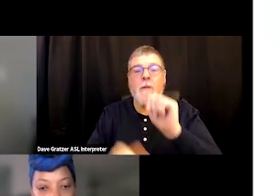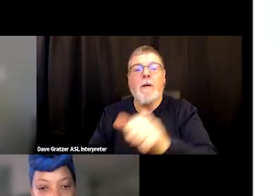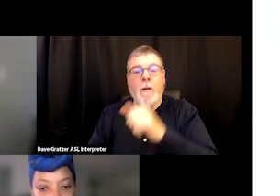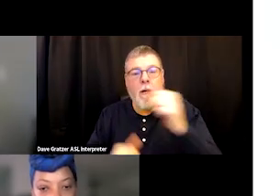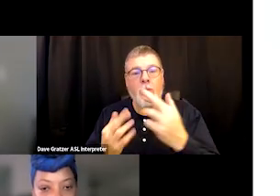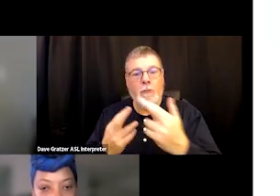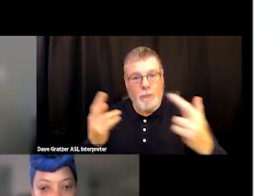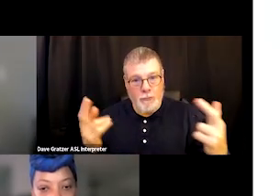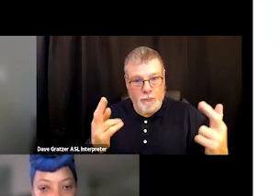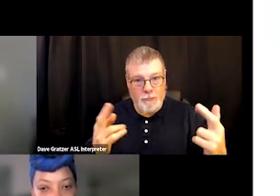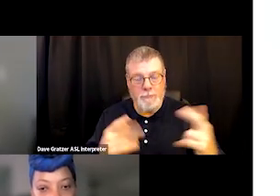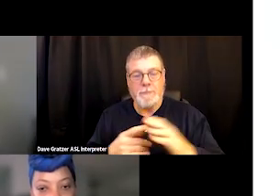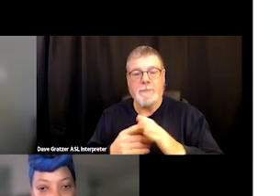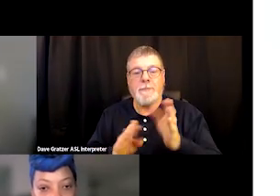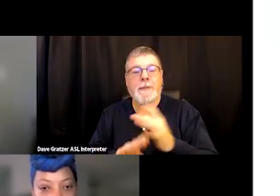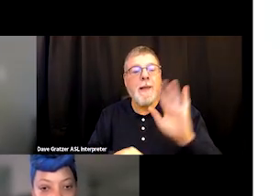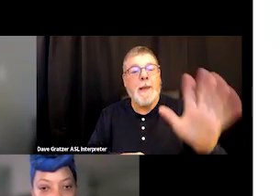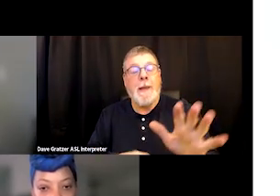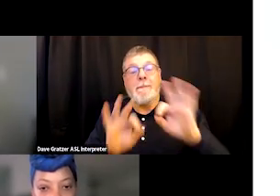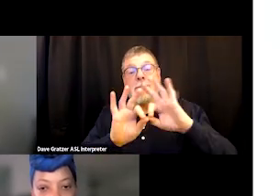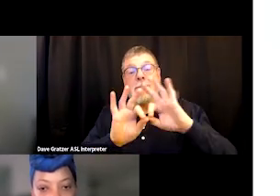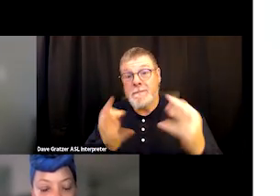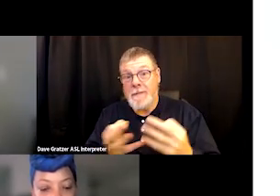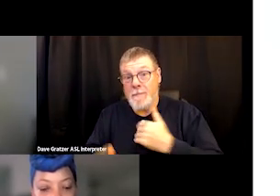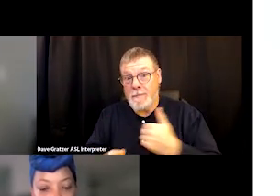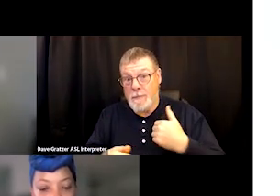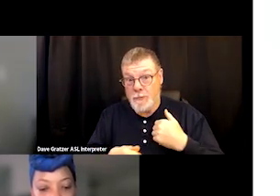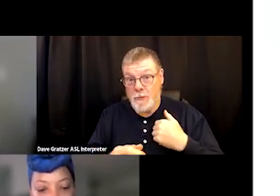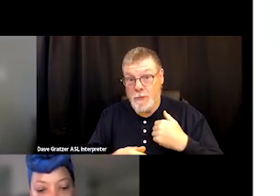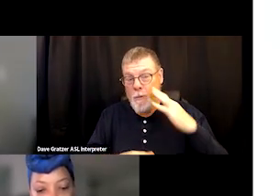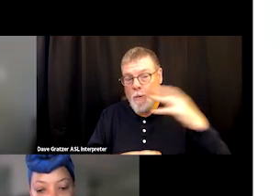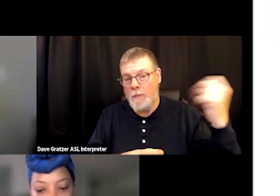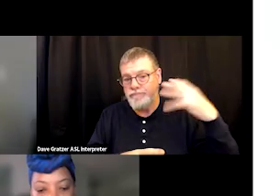like maybe the applicant's family member if you're able to get a release signed